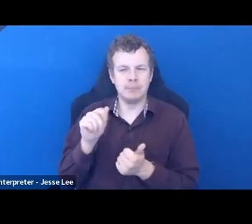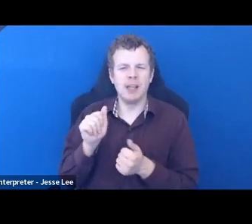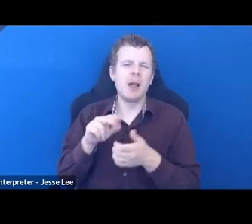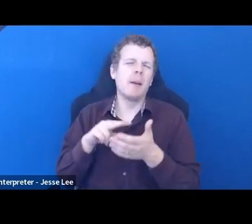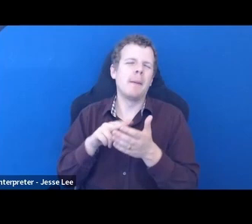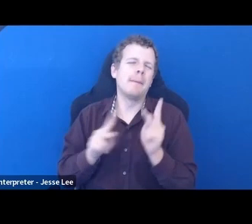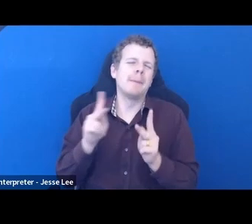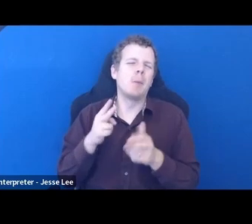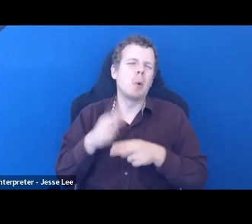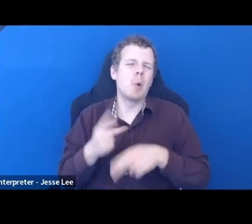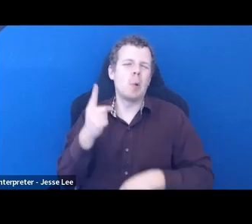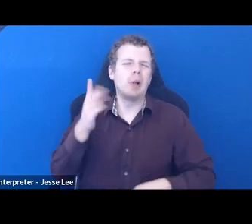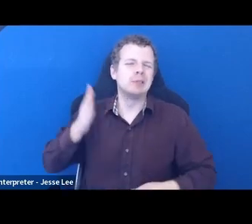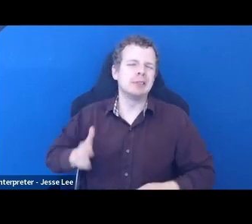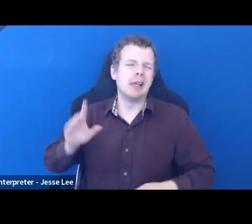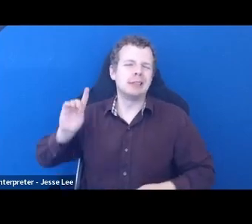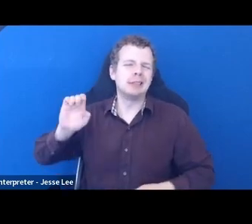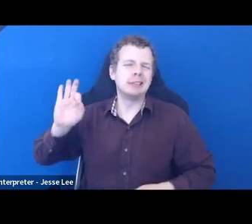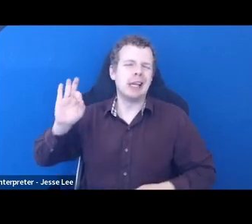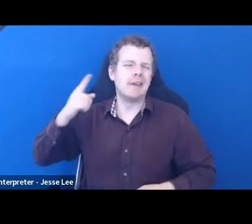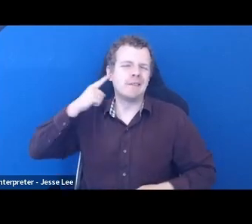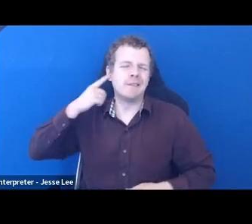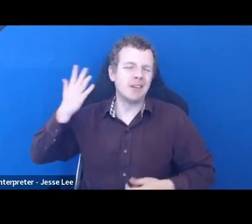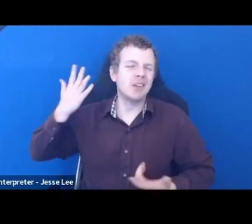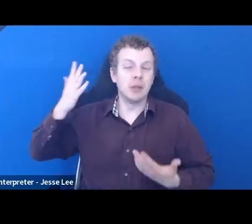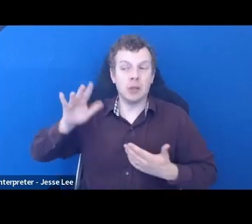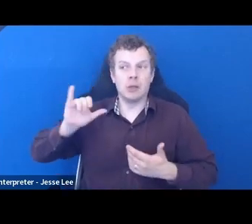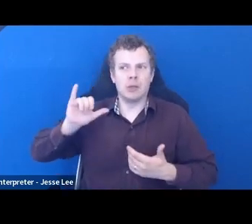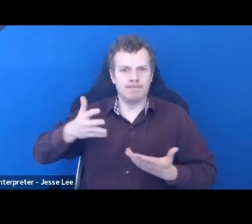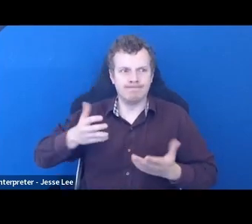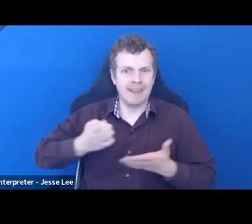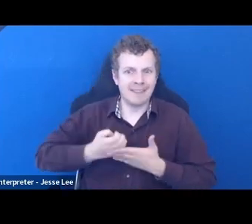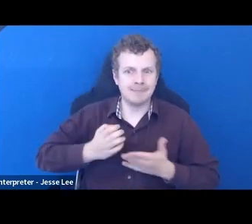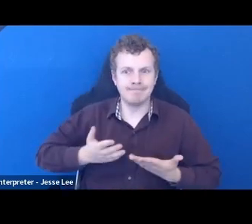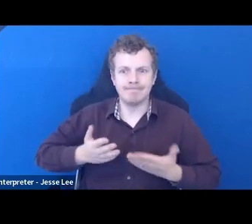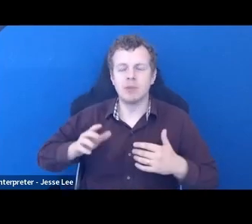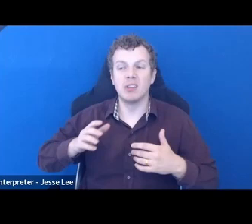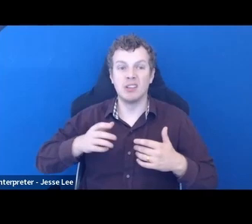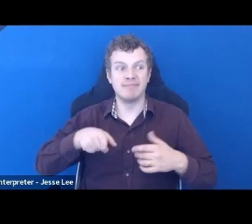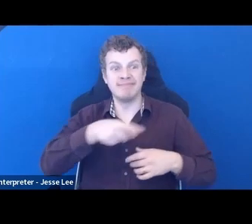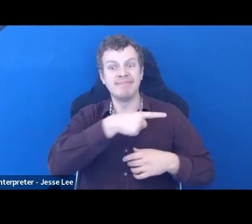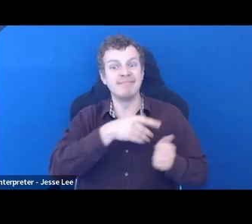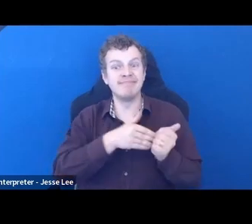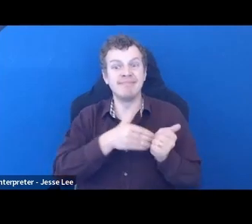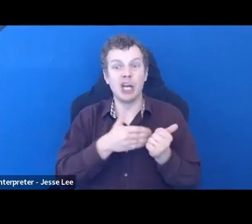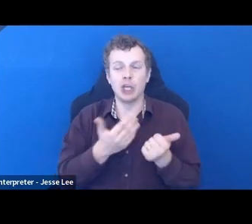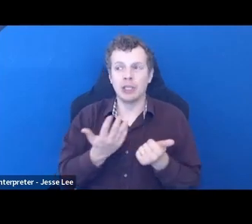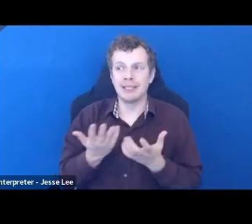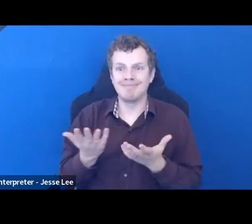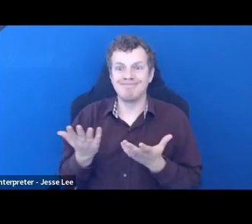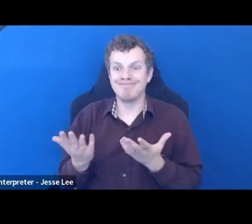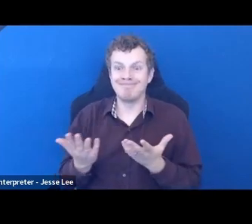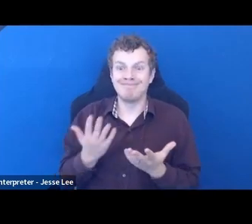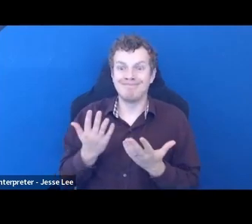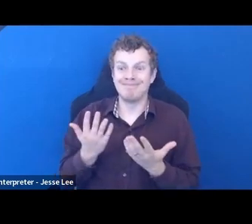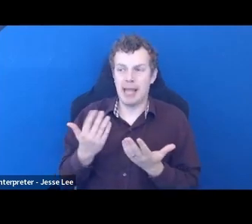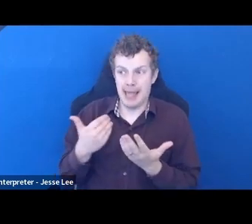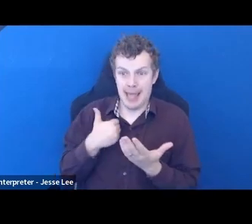And so this really influences the clinicians ability to provide certainty or confidence